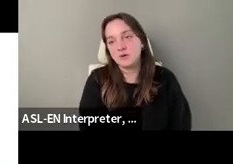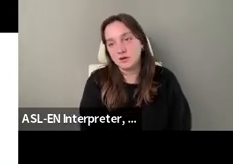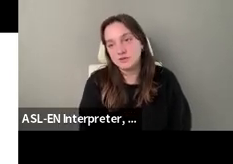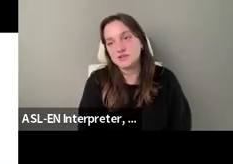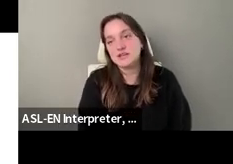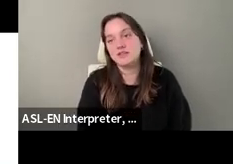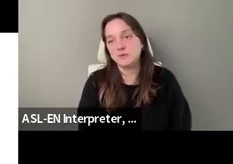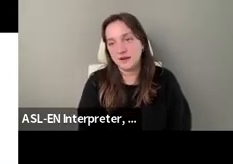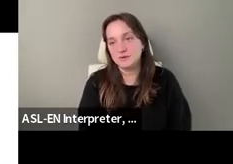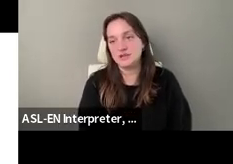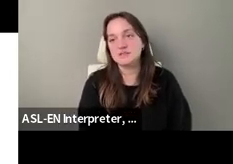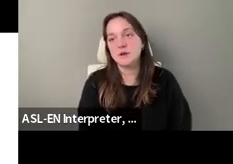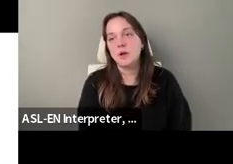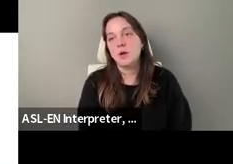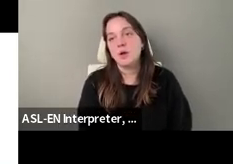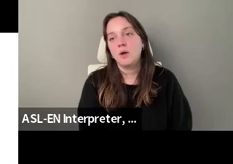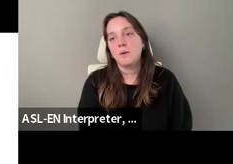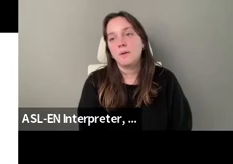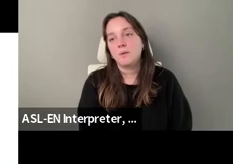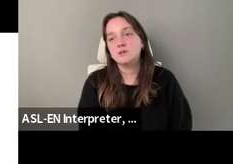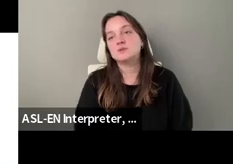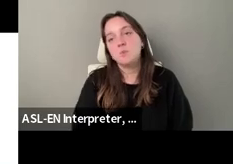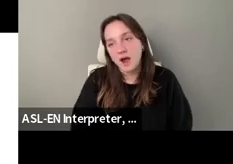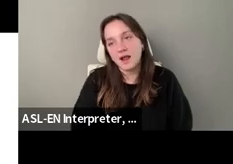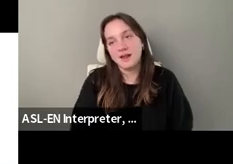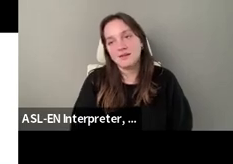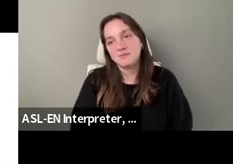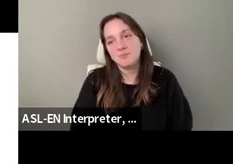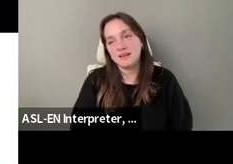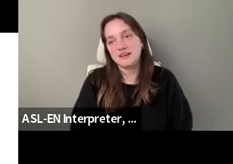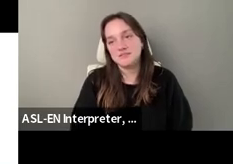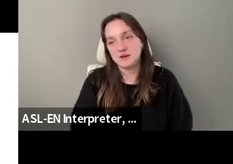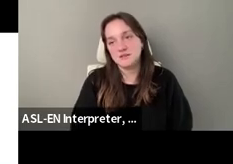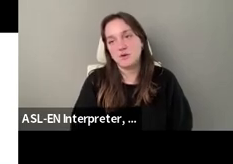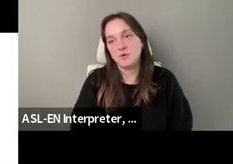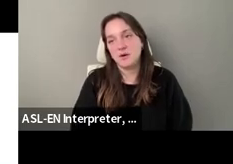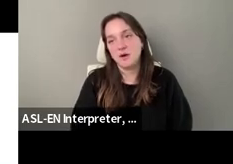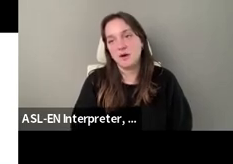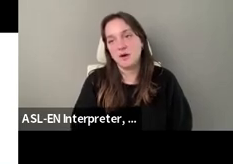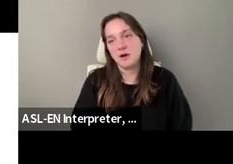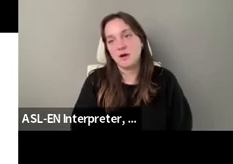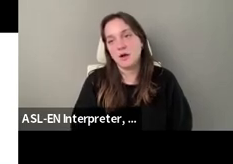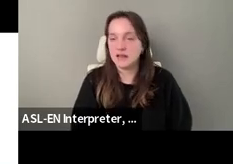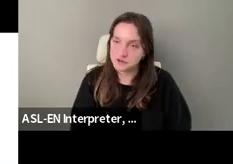own languages. Which is why being deaf is also an intersectional identity for many deaf people.